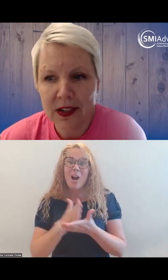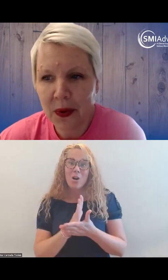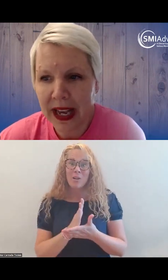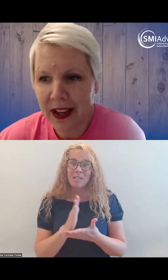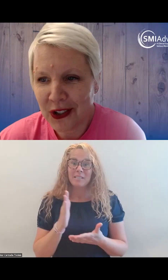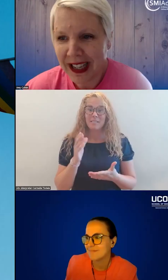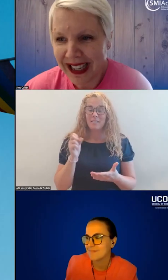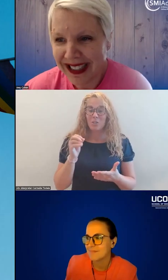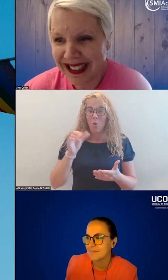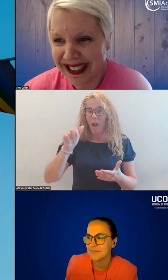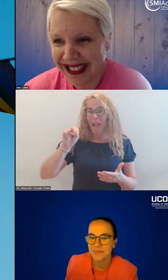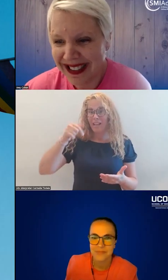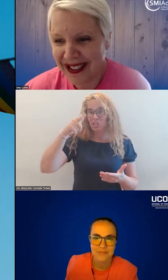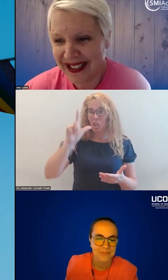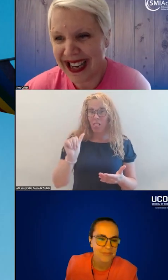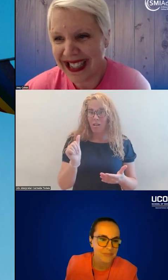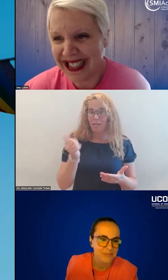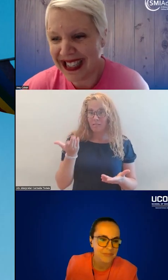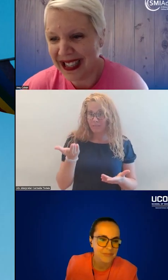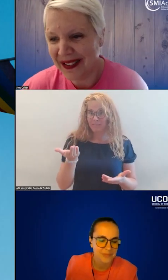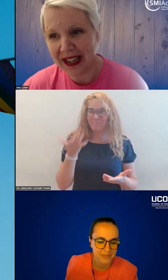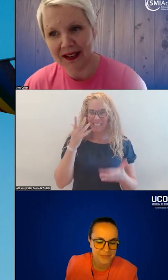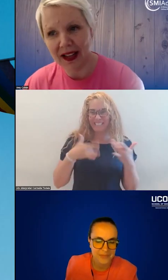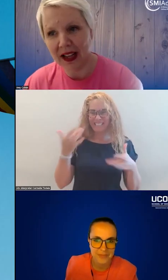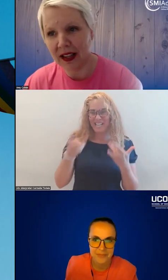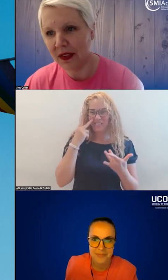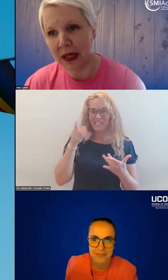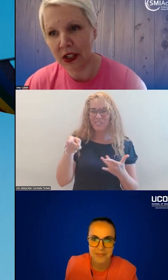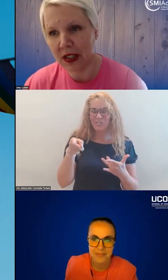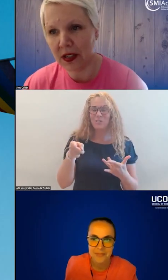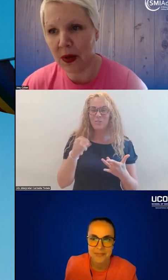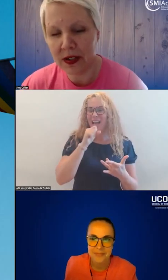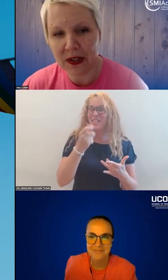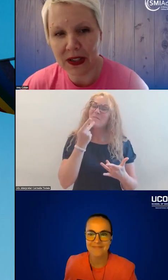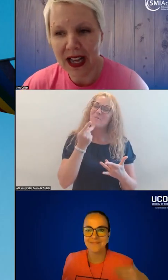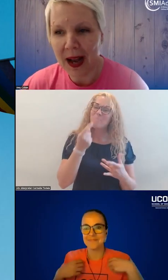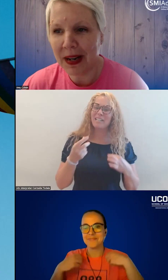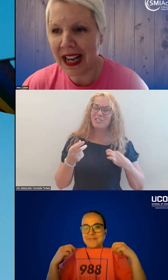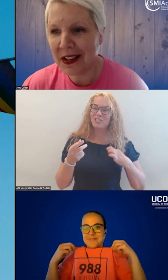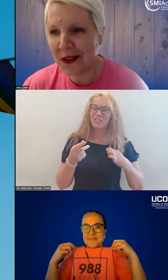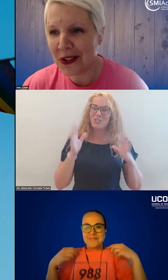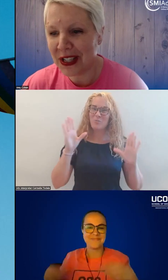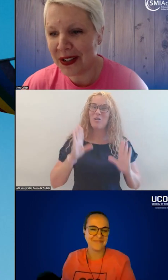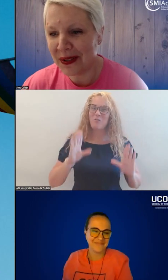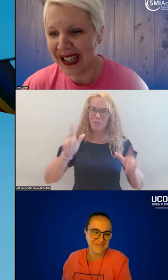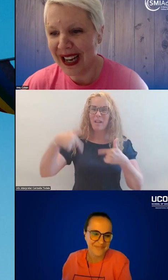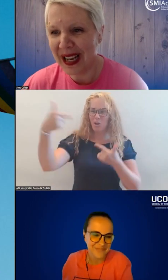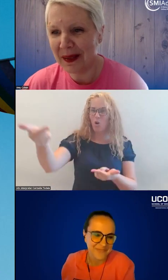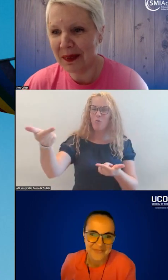SO, ANGELA, SO EXCITED TO SEE YOU. I AM GOING TO HAND IT OVER TO YOU.